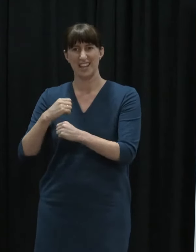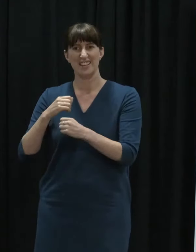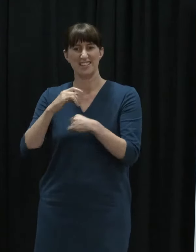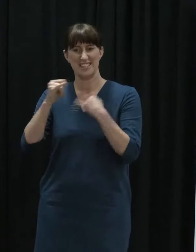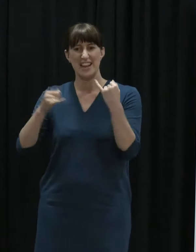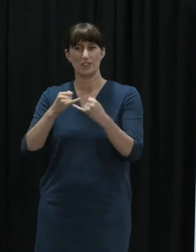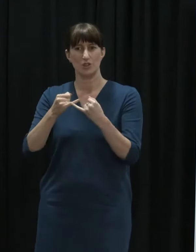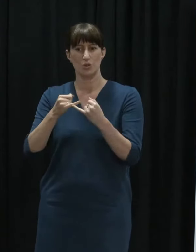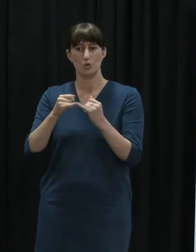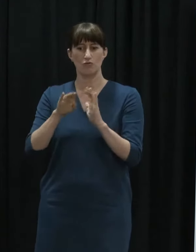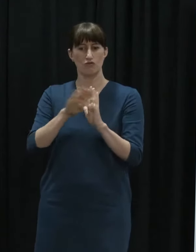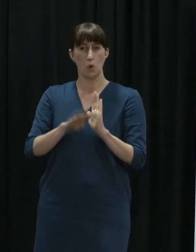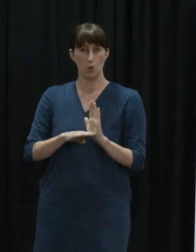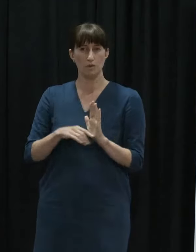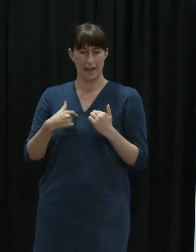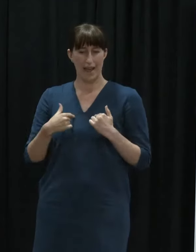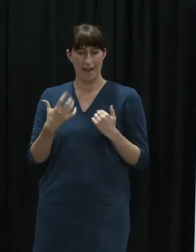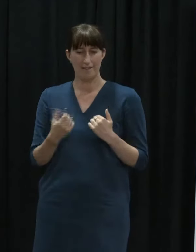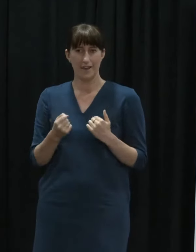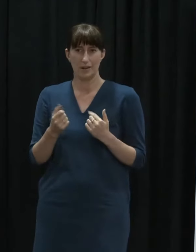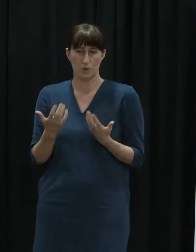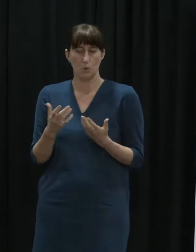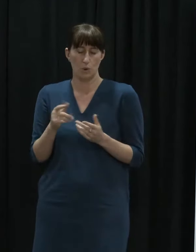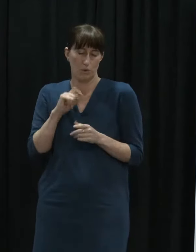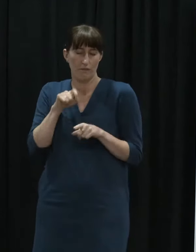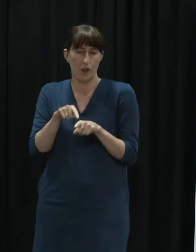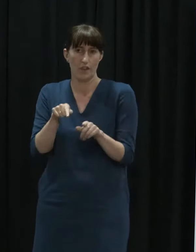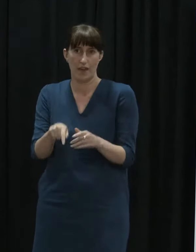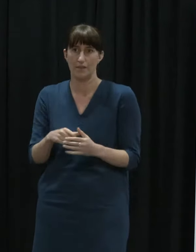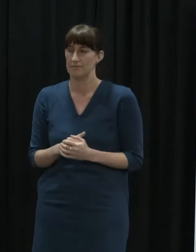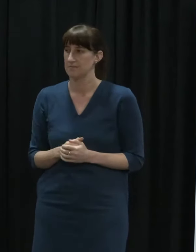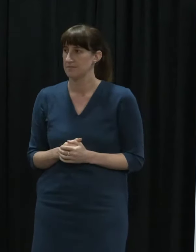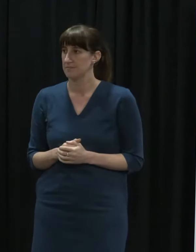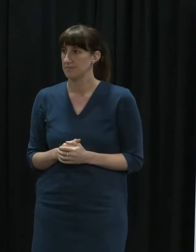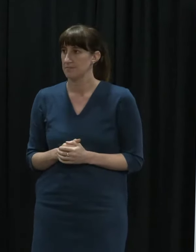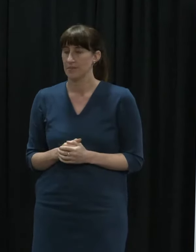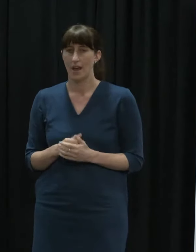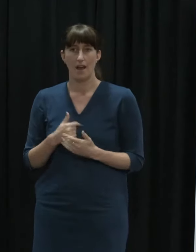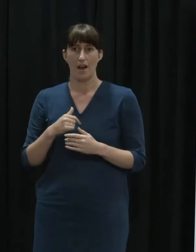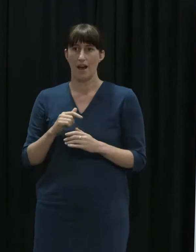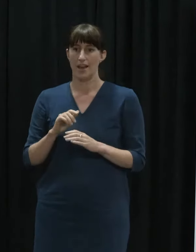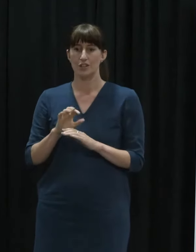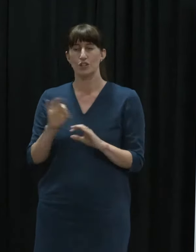but as a general statement you can expect we would apply our international obligations and